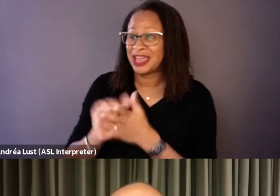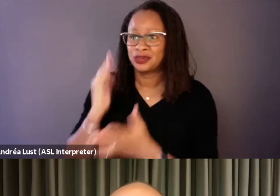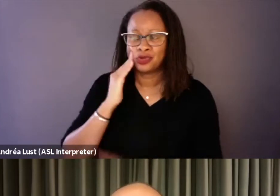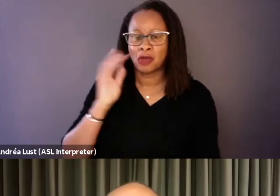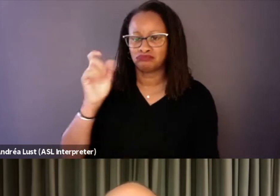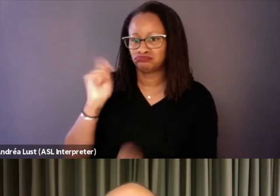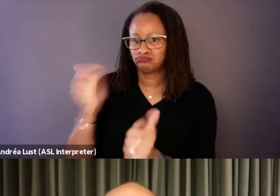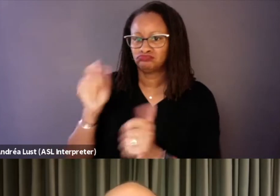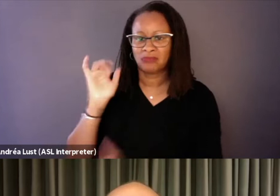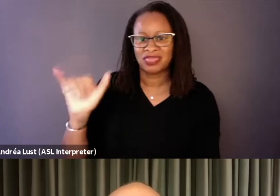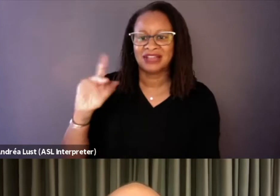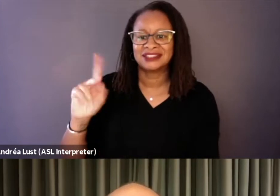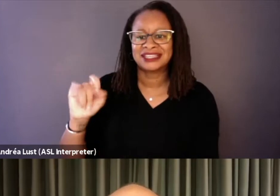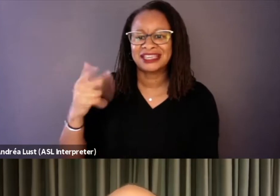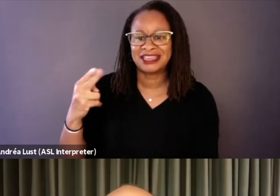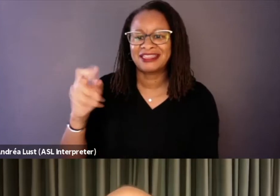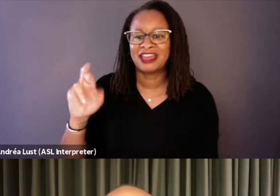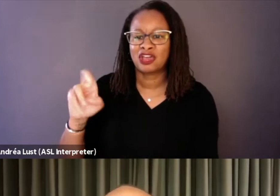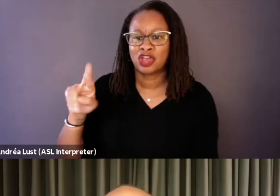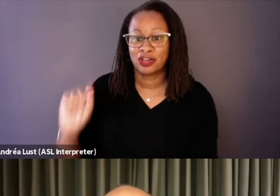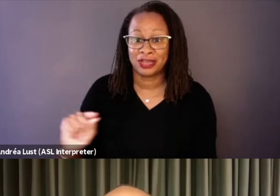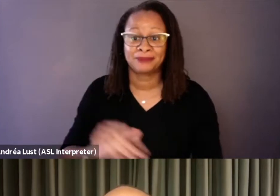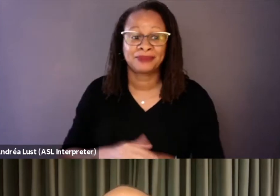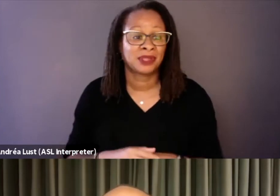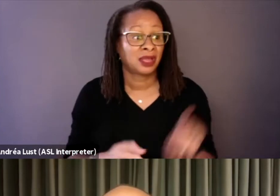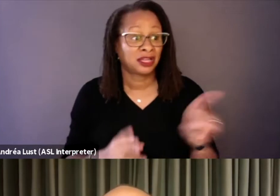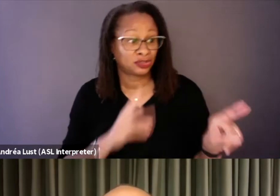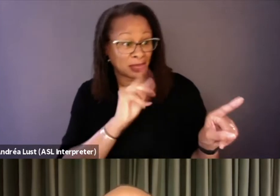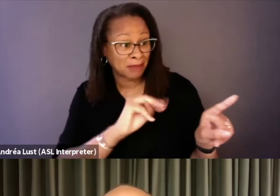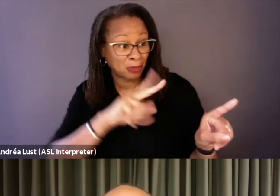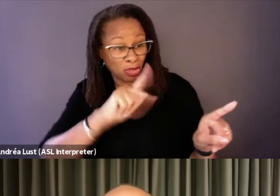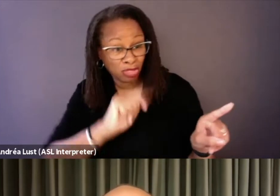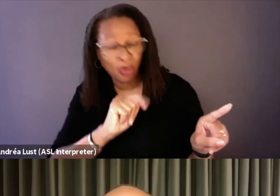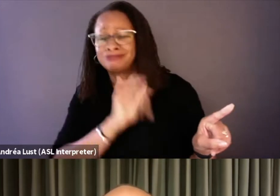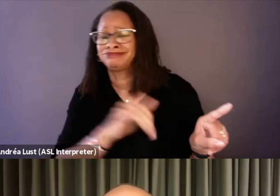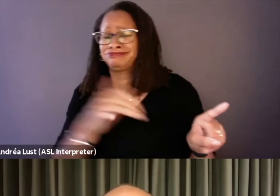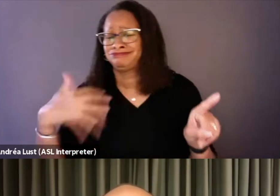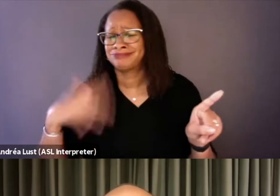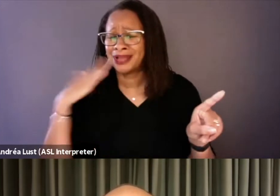like to see Mapplethorpe portraits, oh, yeah, interesting. That maybe you can tell a Mapplethorpe,